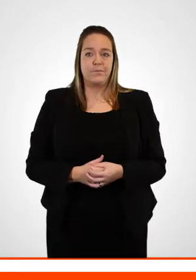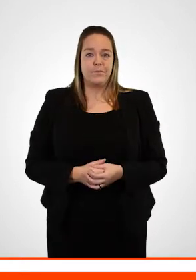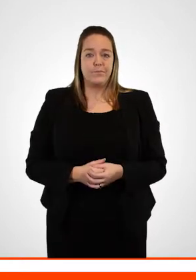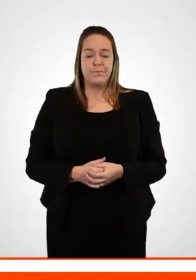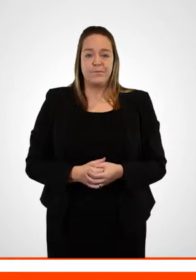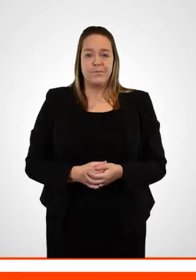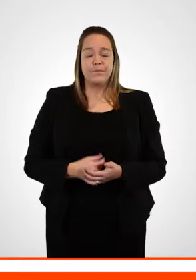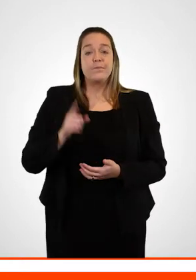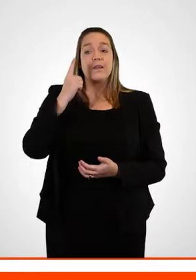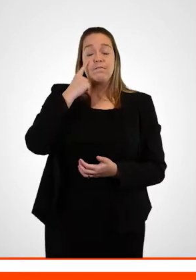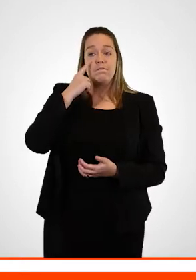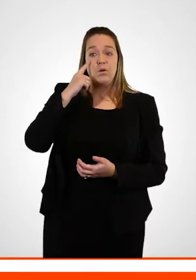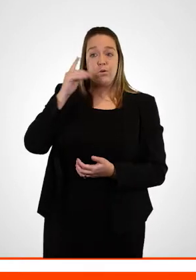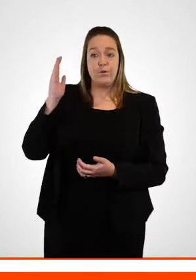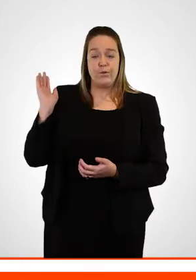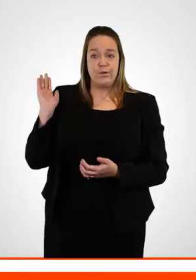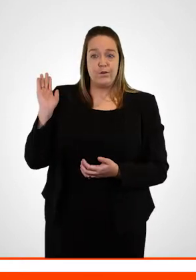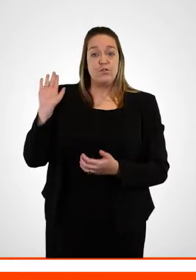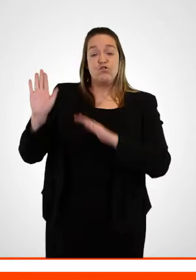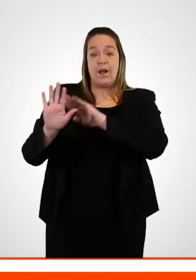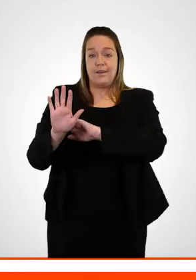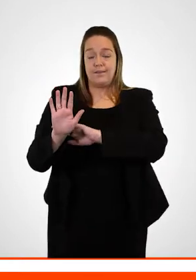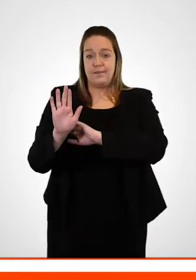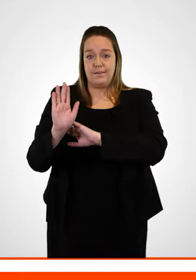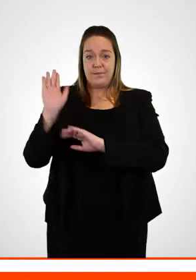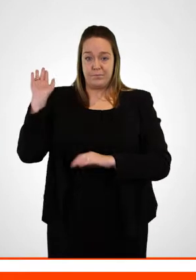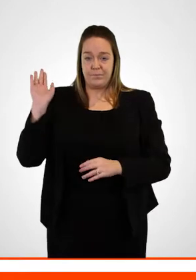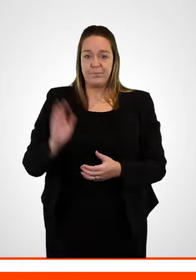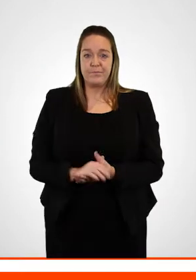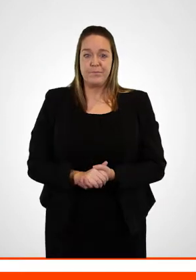If you look on, I'm going to direct you to the right here first.